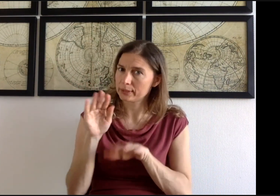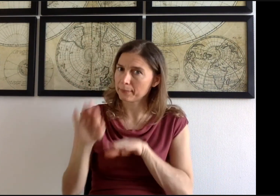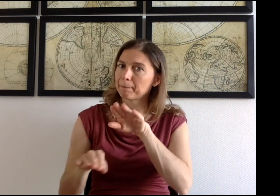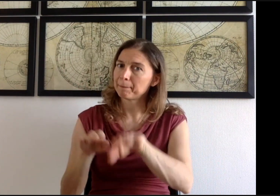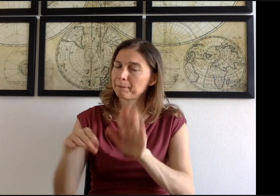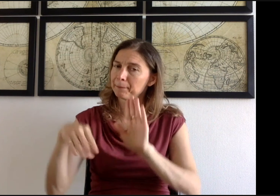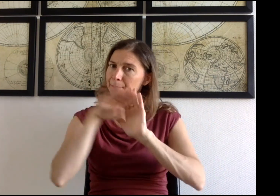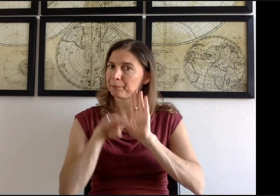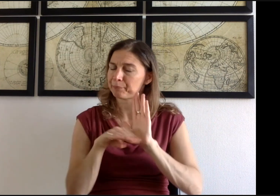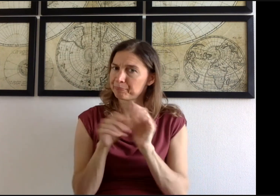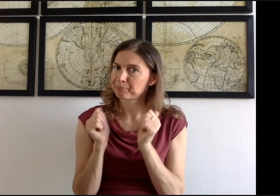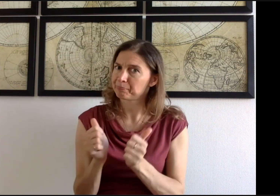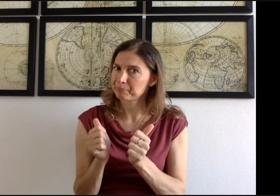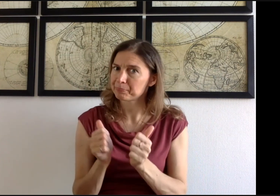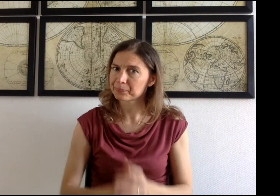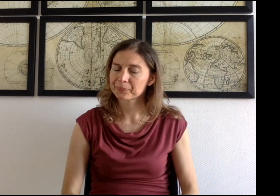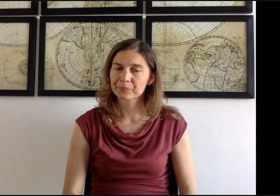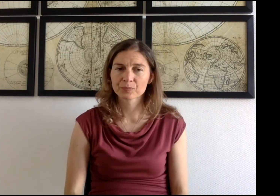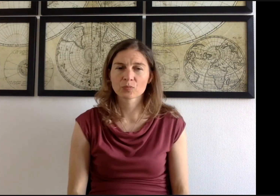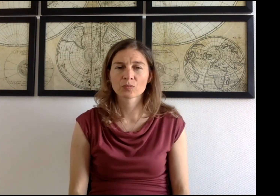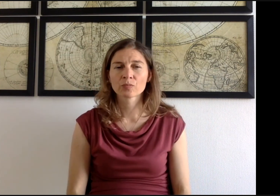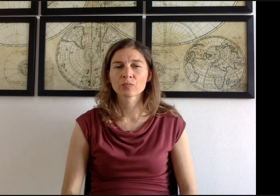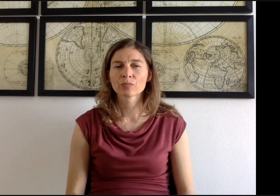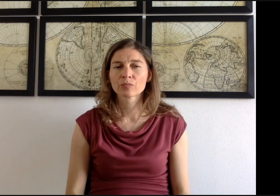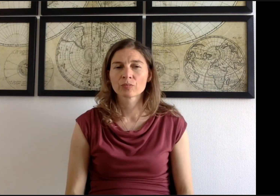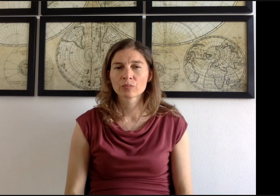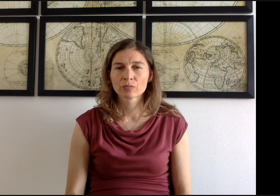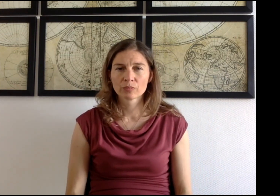[IN OTHER LANGUAGE]